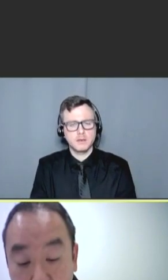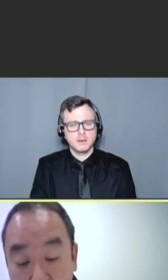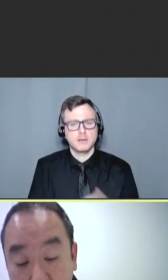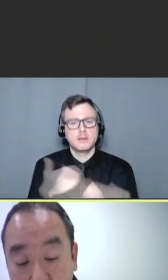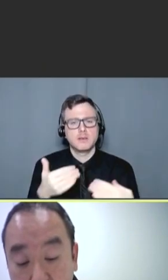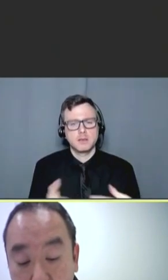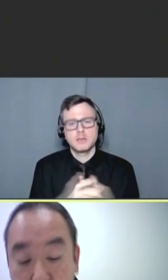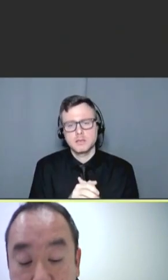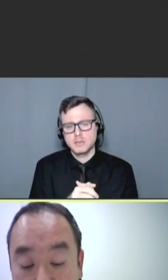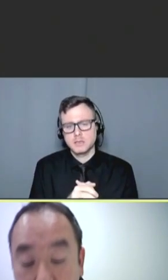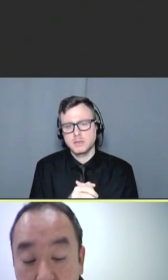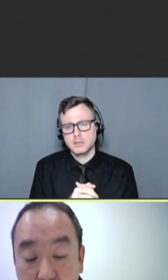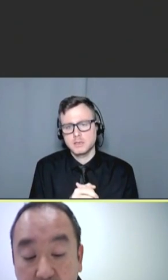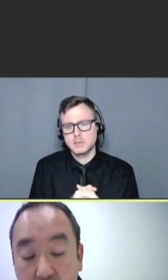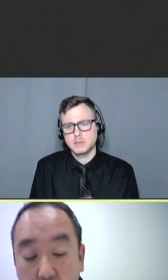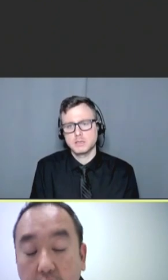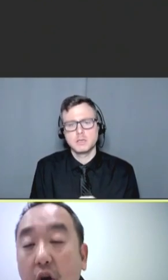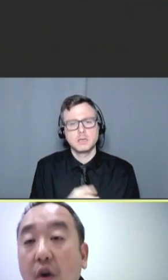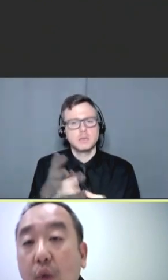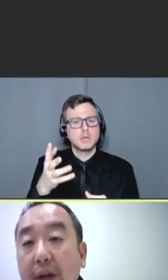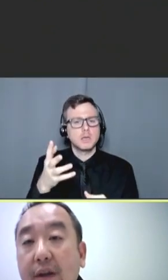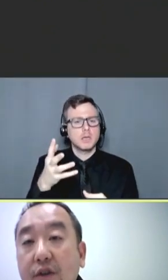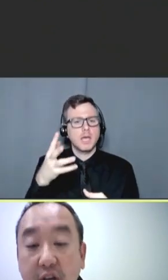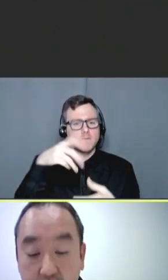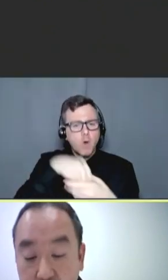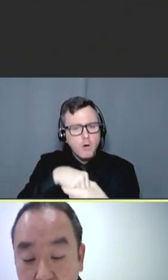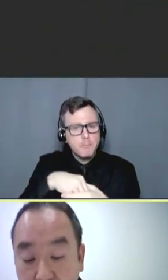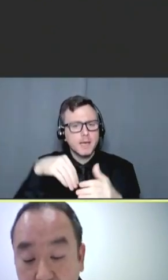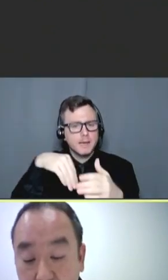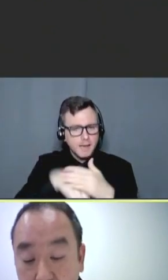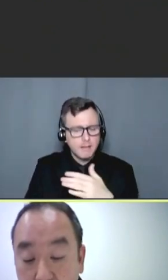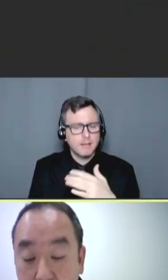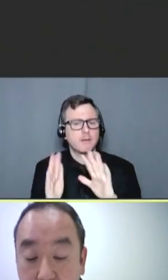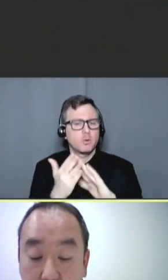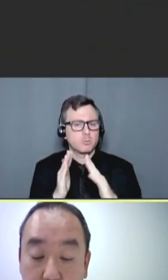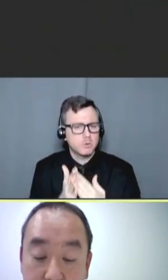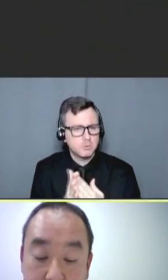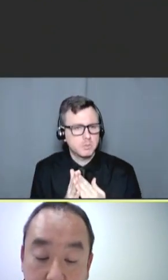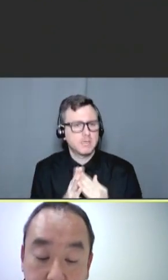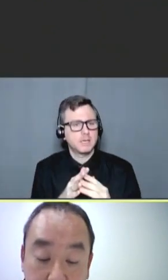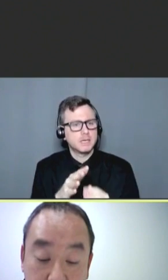Finally, presence in community can go a long way in engendering trust. The Lakewood Family Health